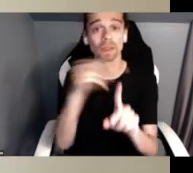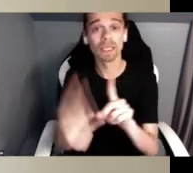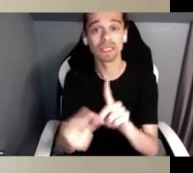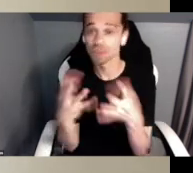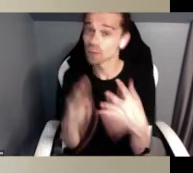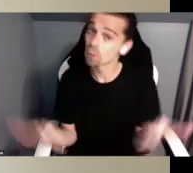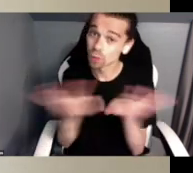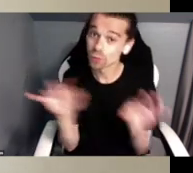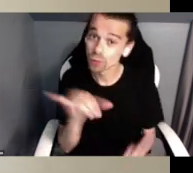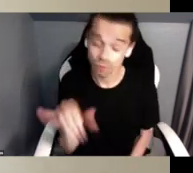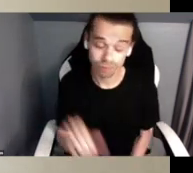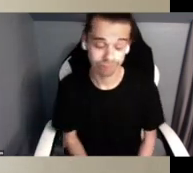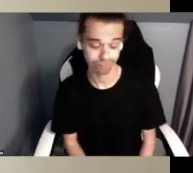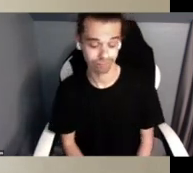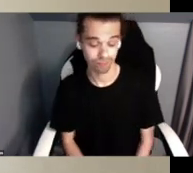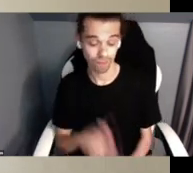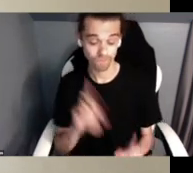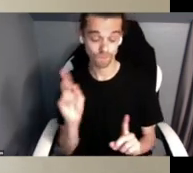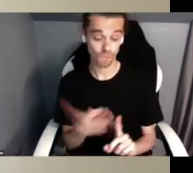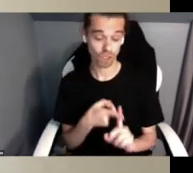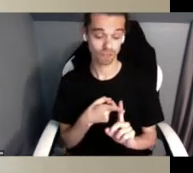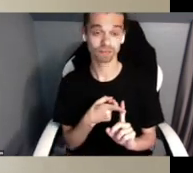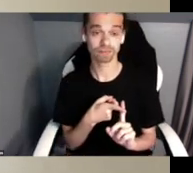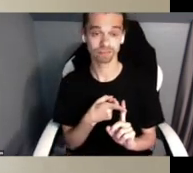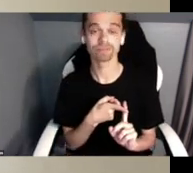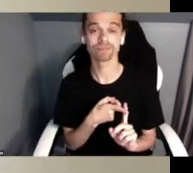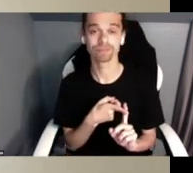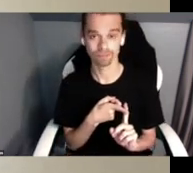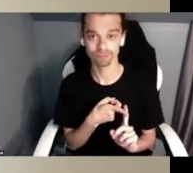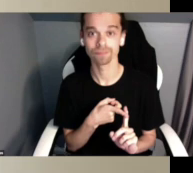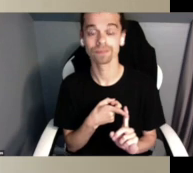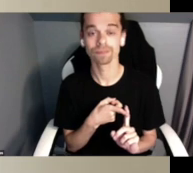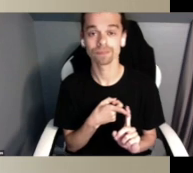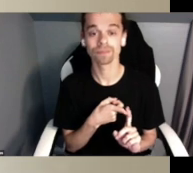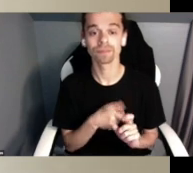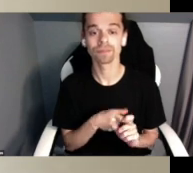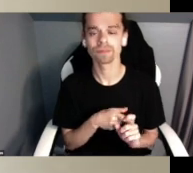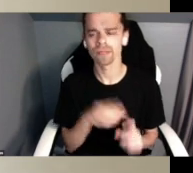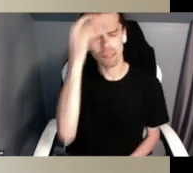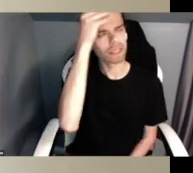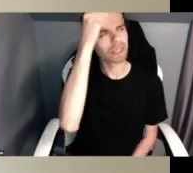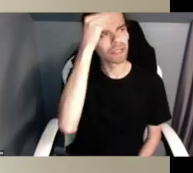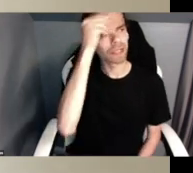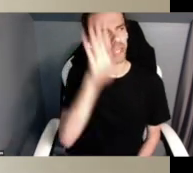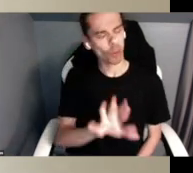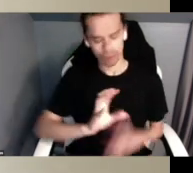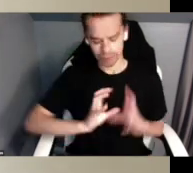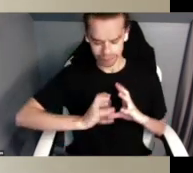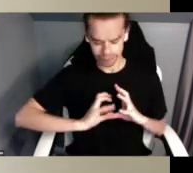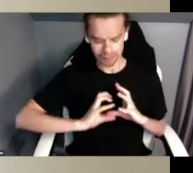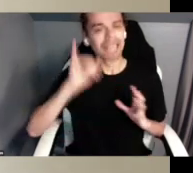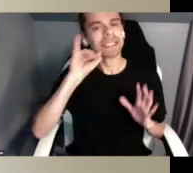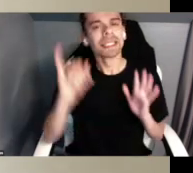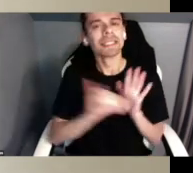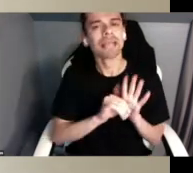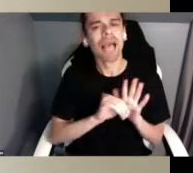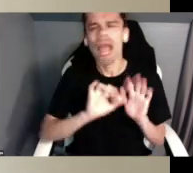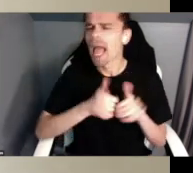First question for the overall panel. When thinking of your intersectional identities, how can researchers better